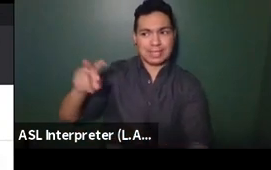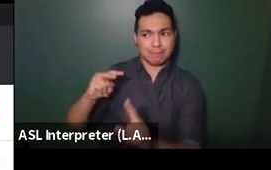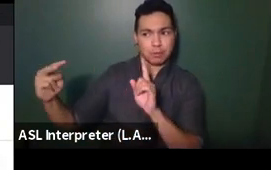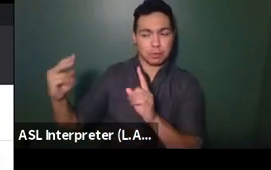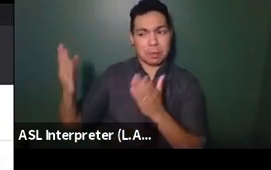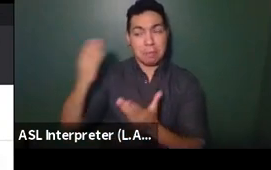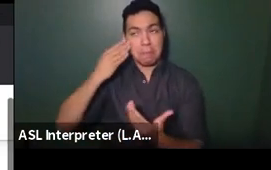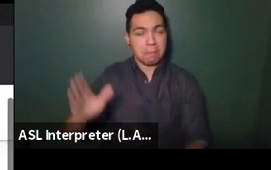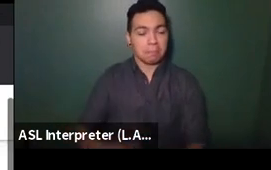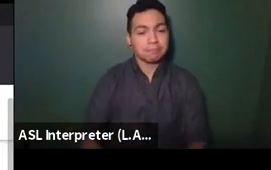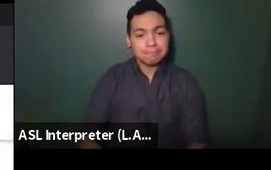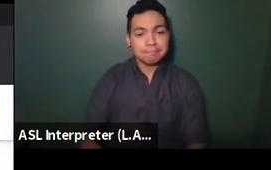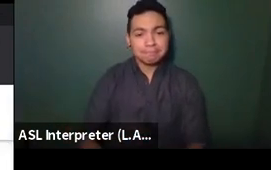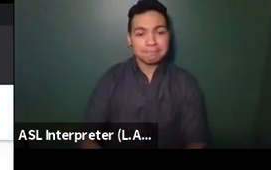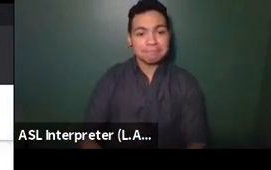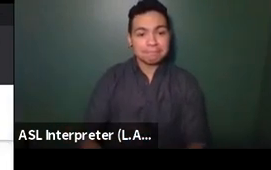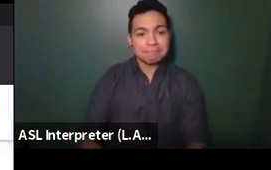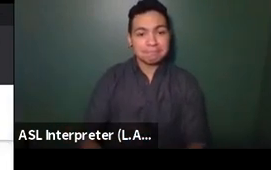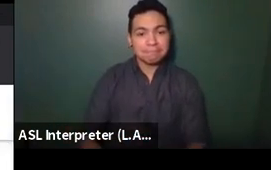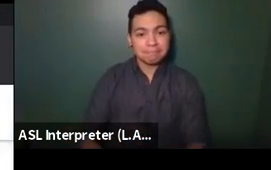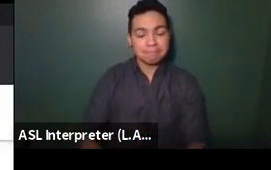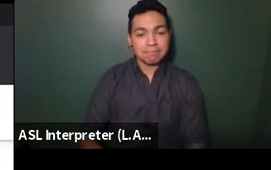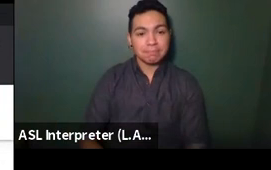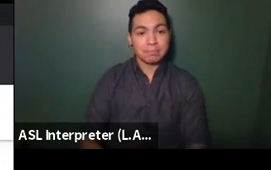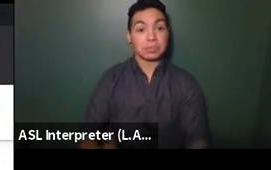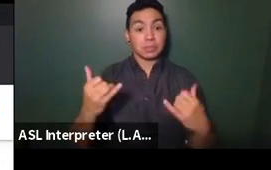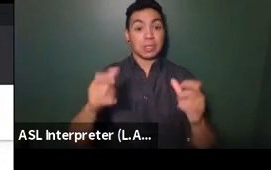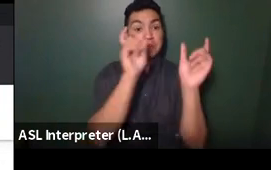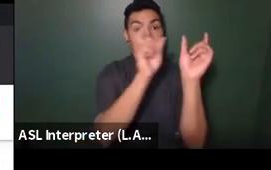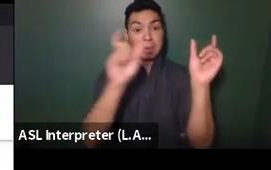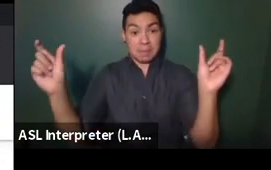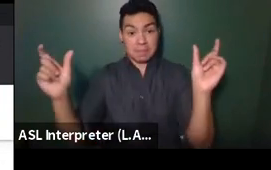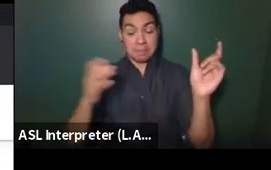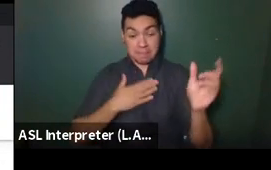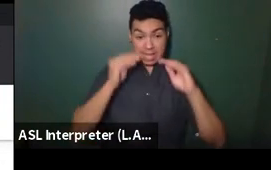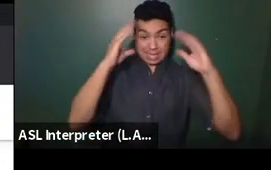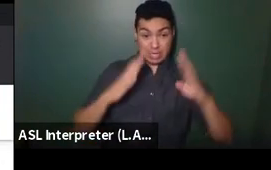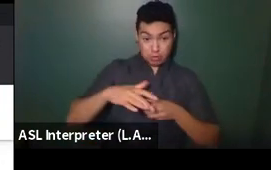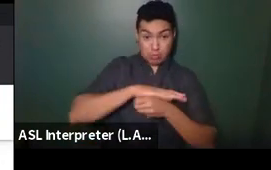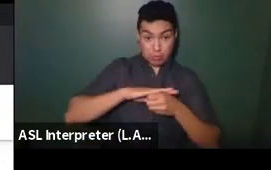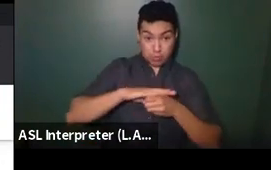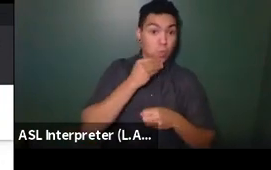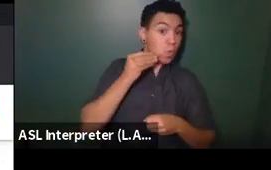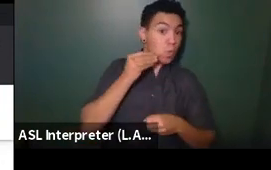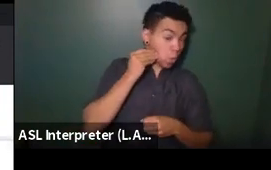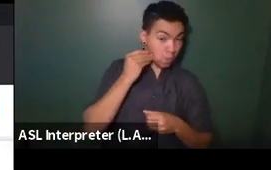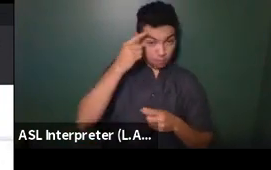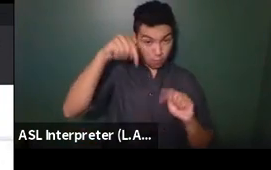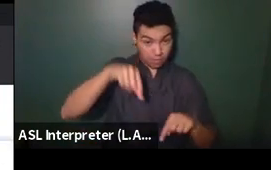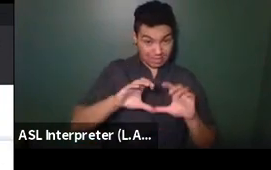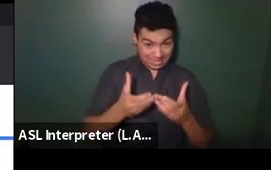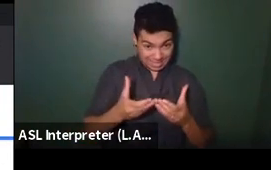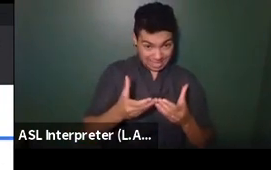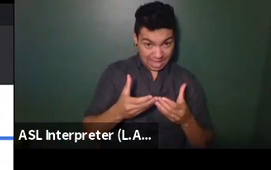Katherine Livick - ESD 112: But I'm going to go back here into my main teacher place. My home base. I'm going to go to grades.